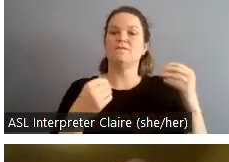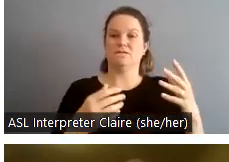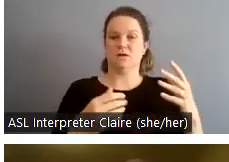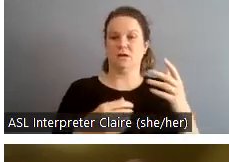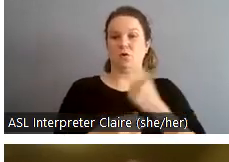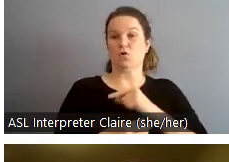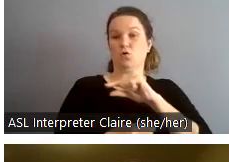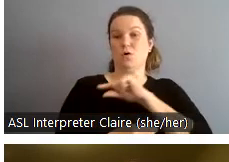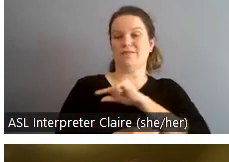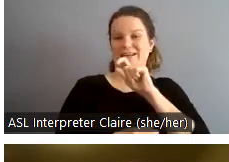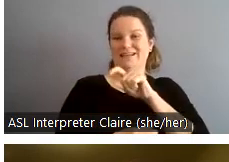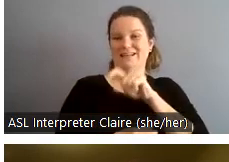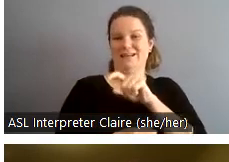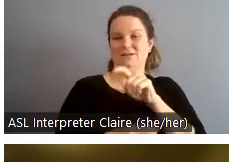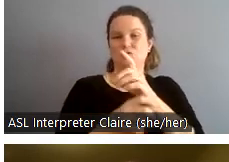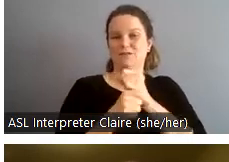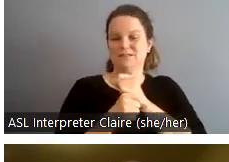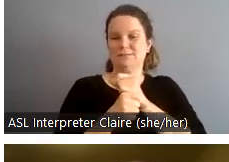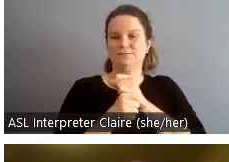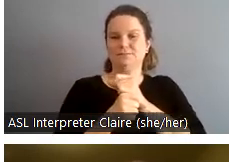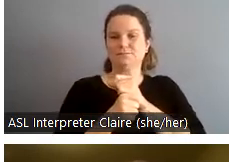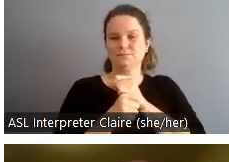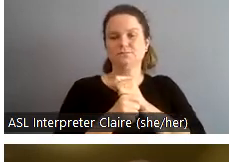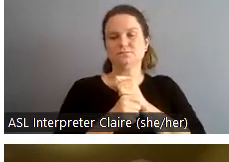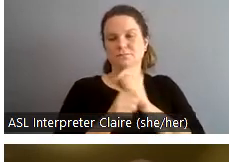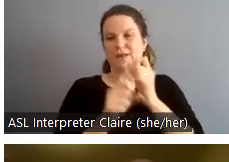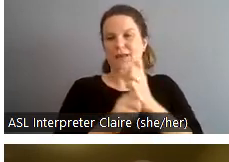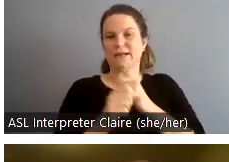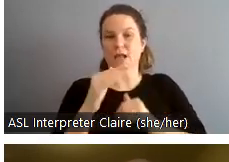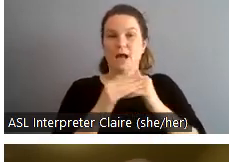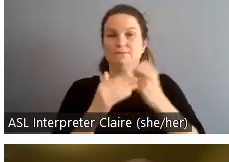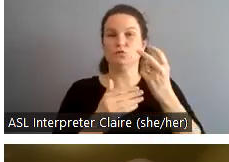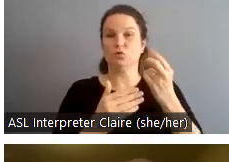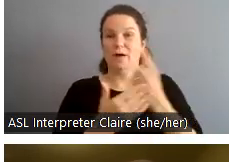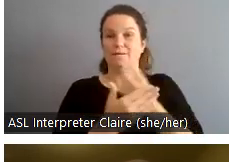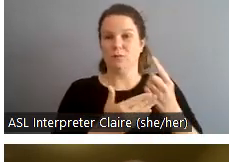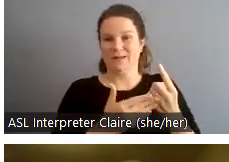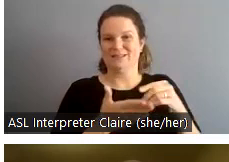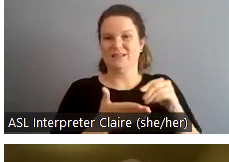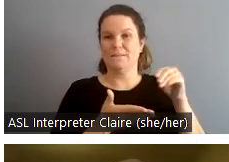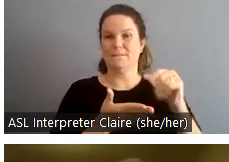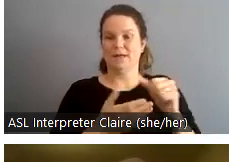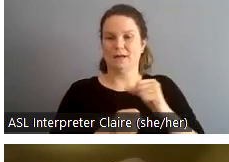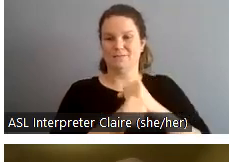qualifying need to receive, or to